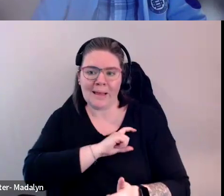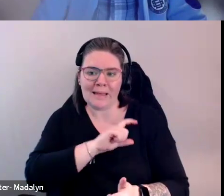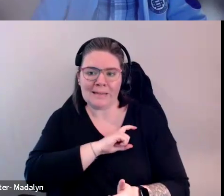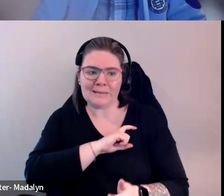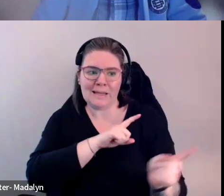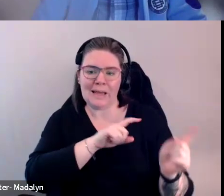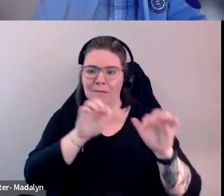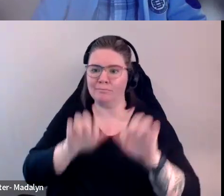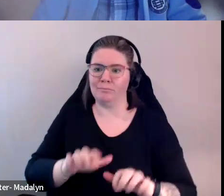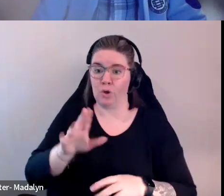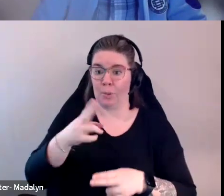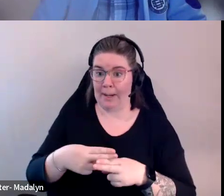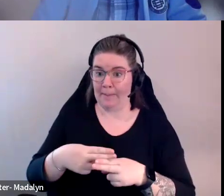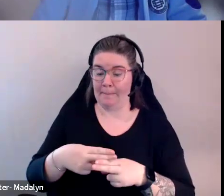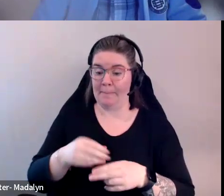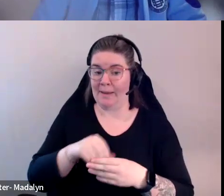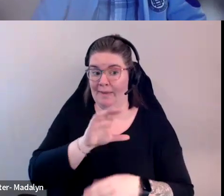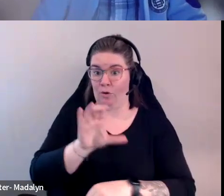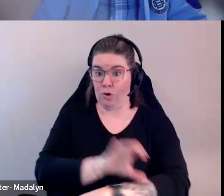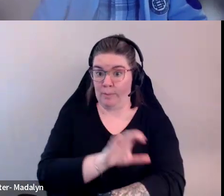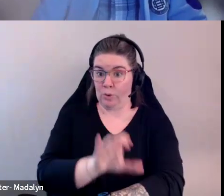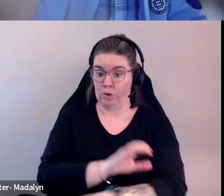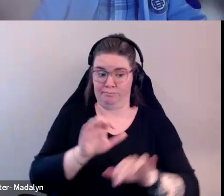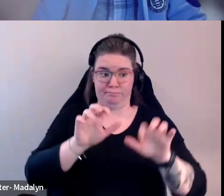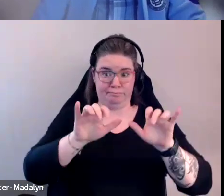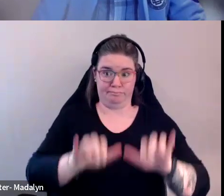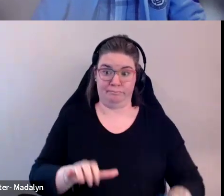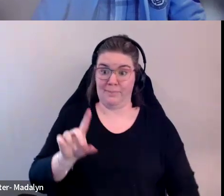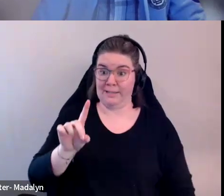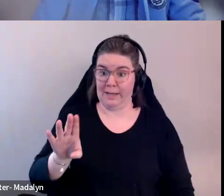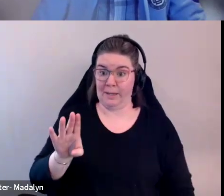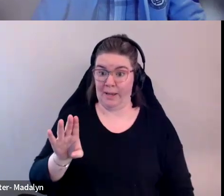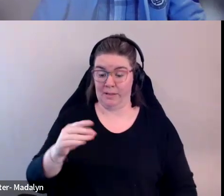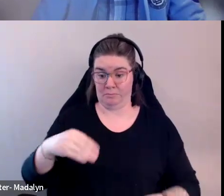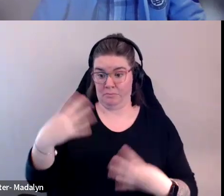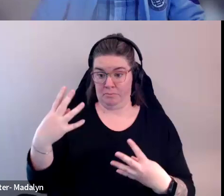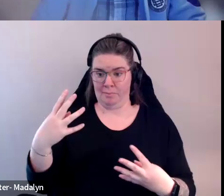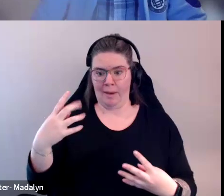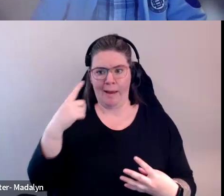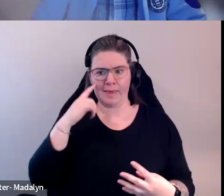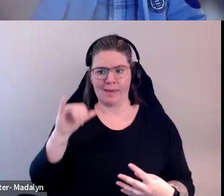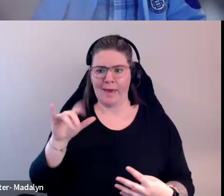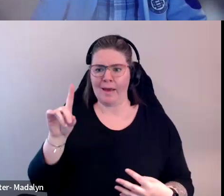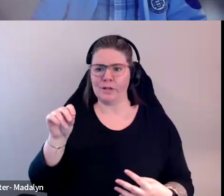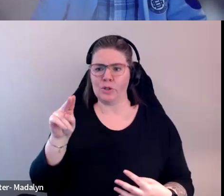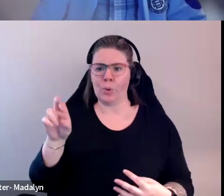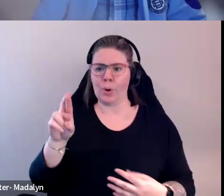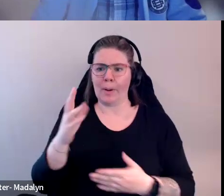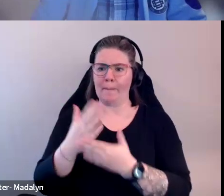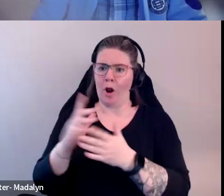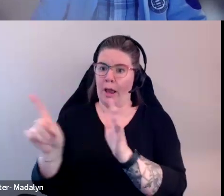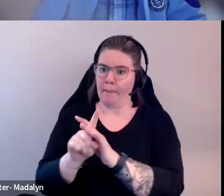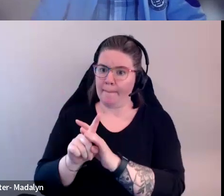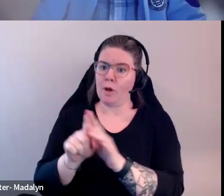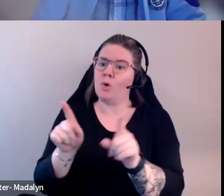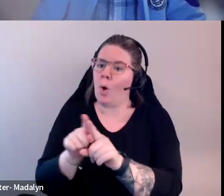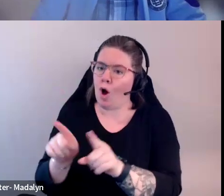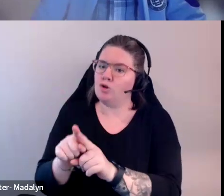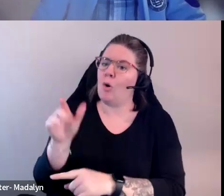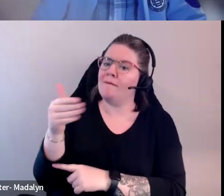Brooke Wilson (she/her): name into their computers, databases whatever. I believe the donor part would come up. So how do we make it to where it's flagged for the caregiver. Be.